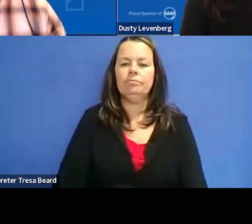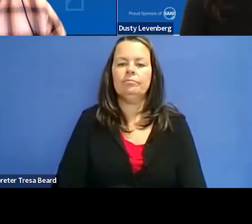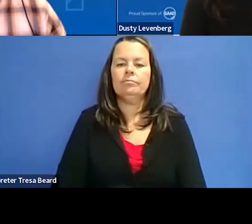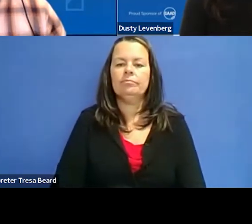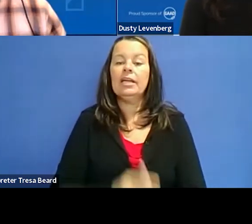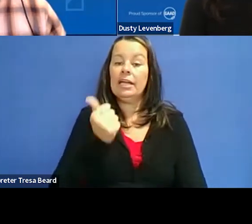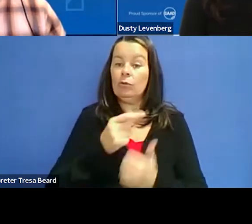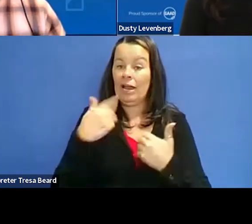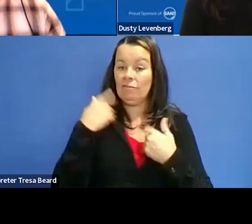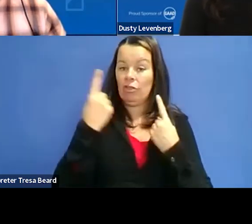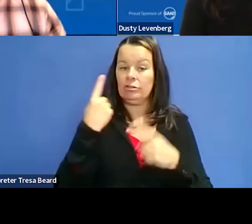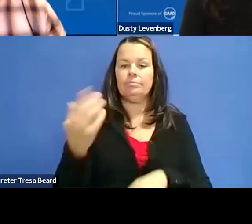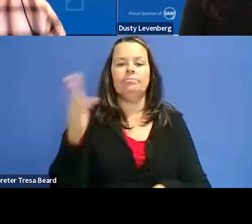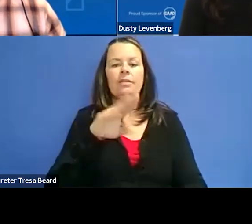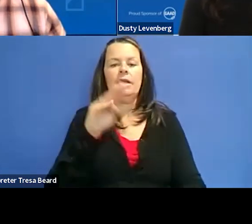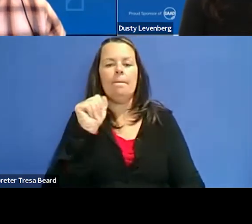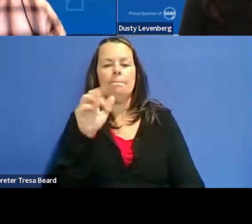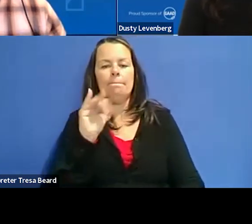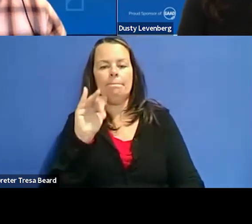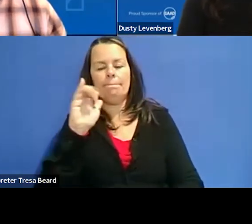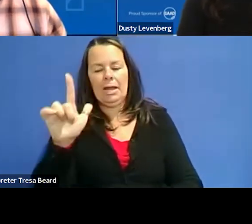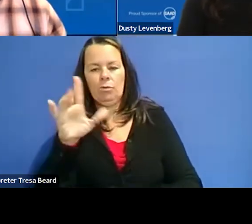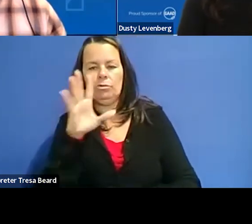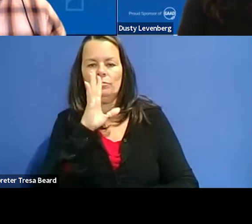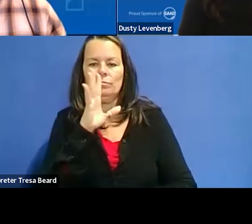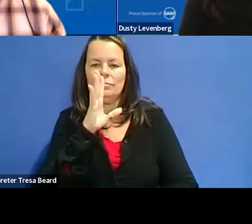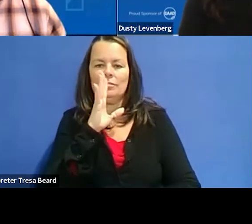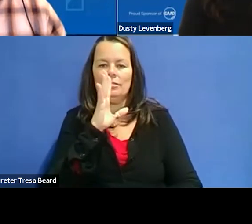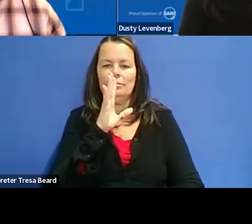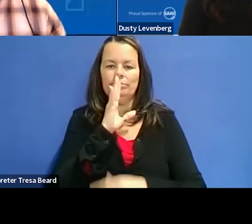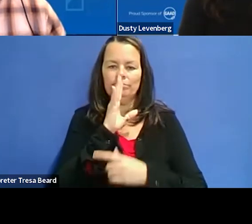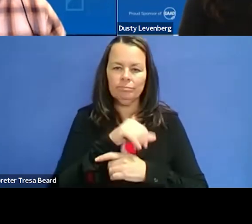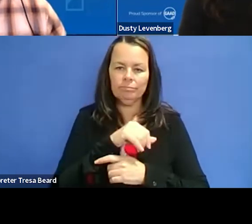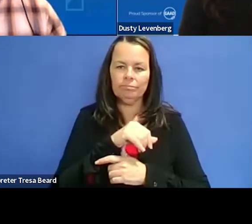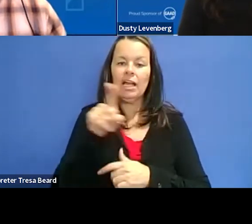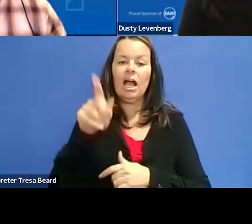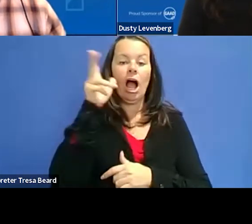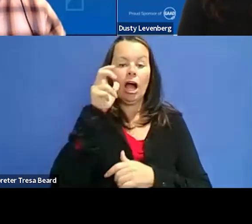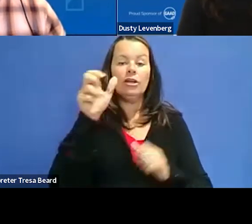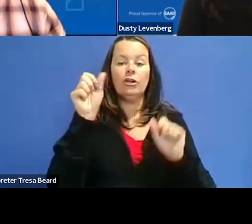Audio can description is definitely something we should -- working on that.